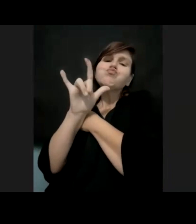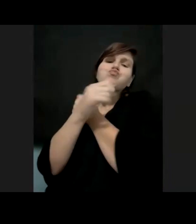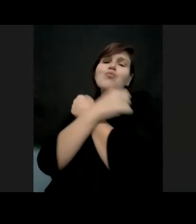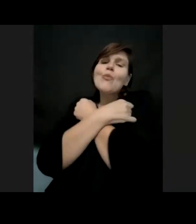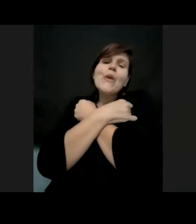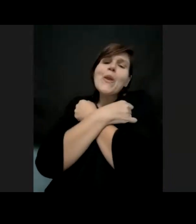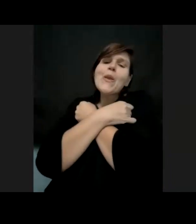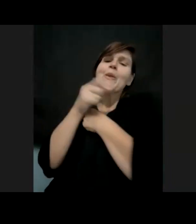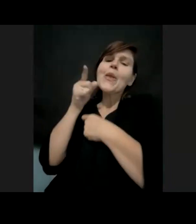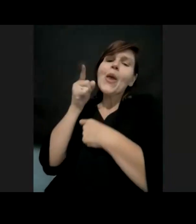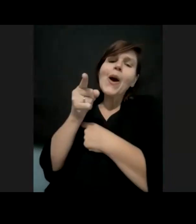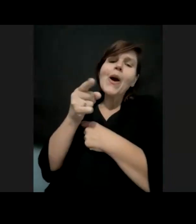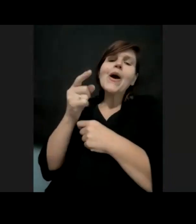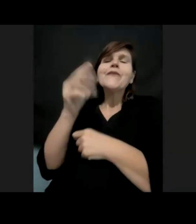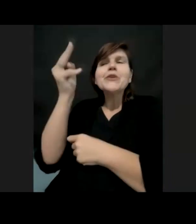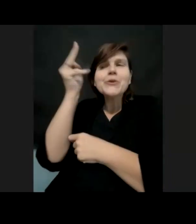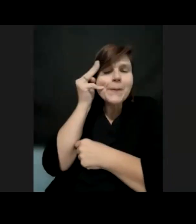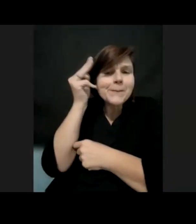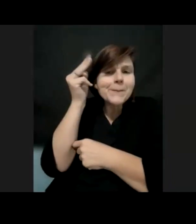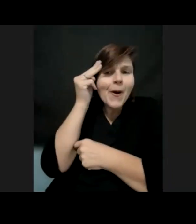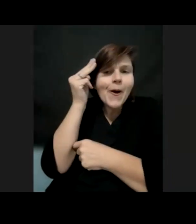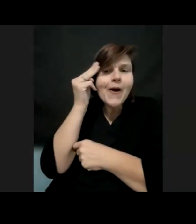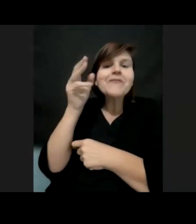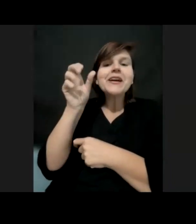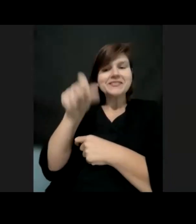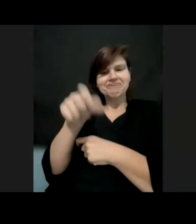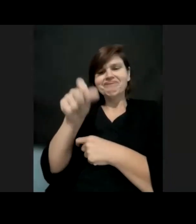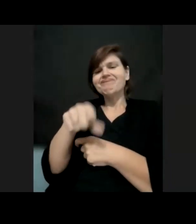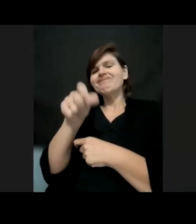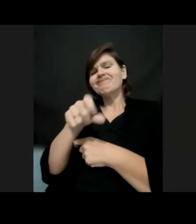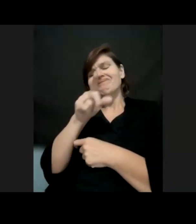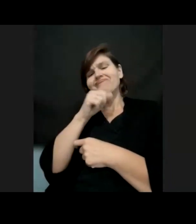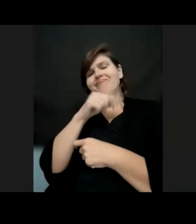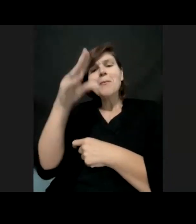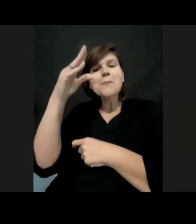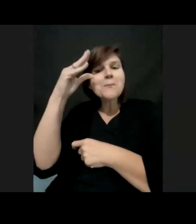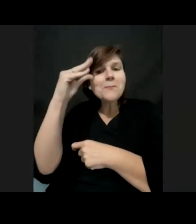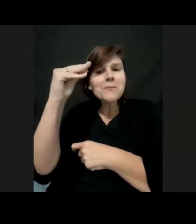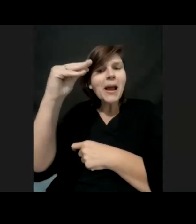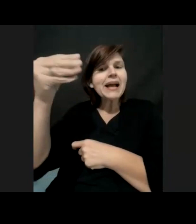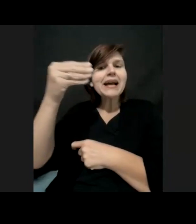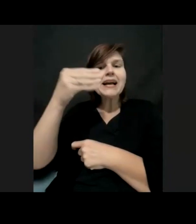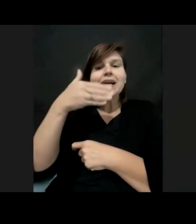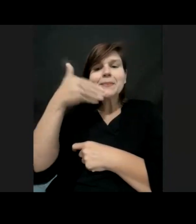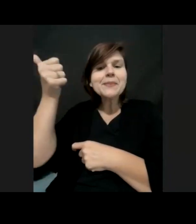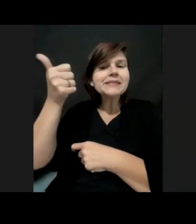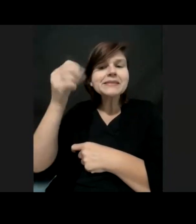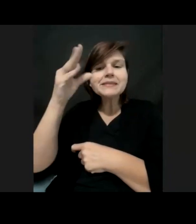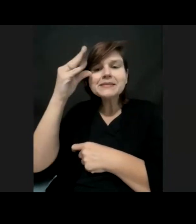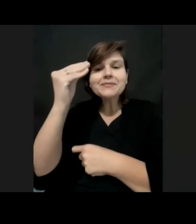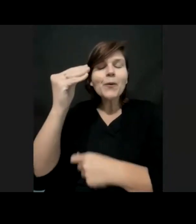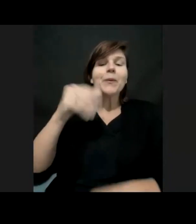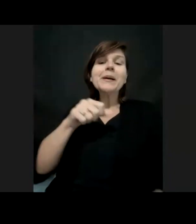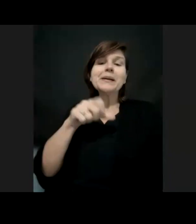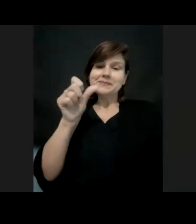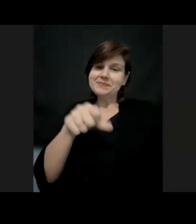Yeah, we love Marvin, boys and girls, he's the best boy. I know I am. Marvin, we love you!